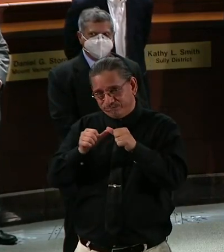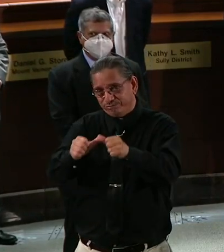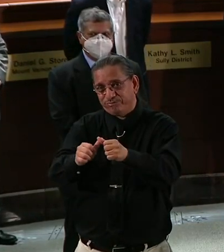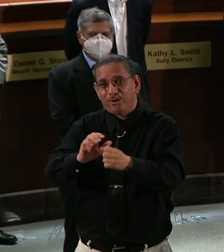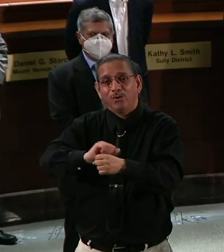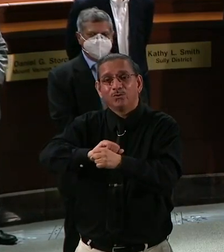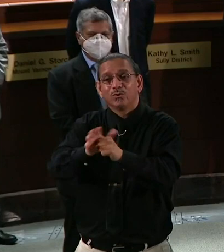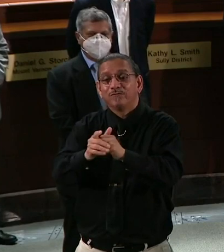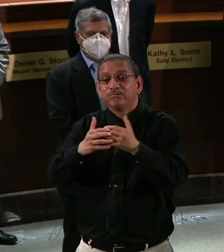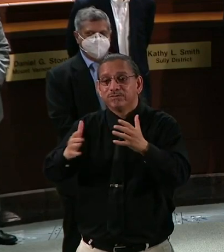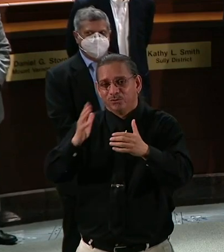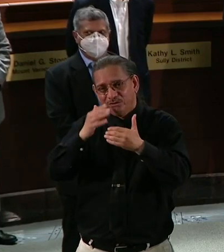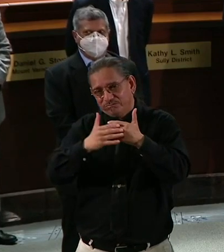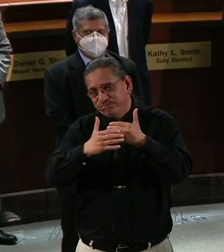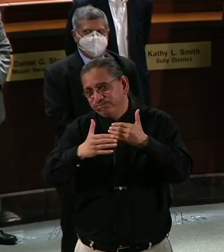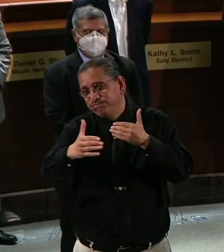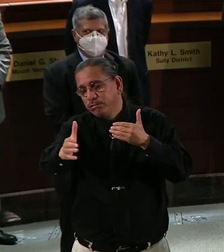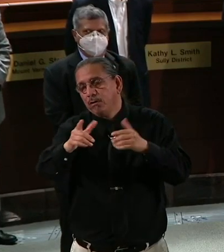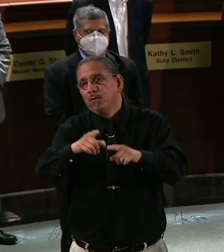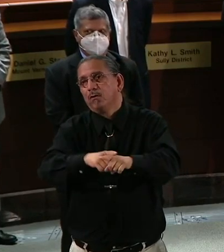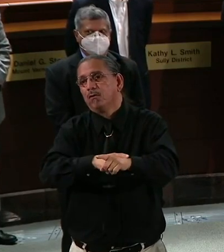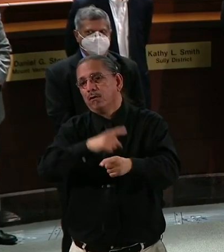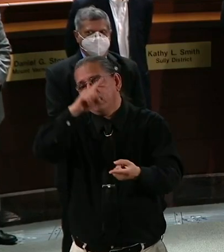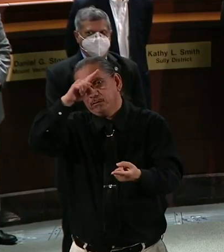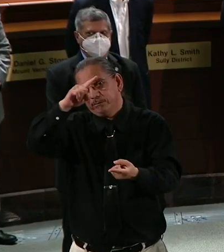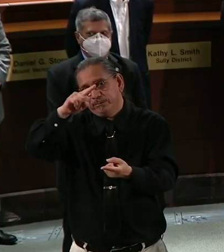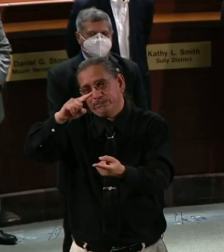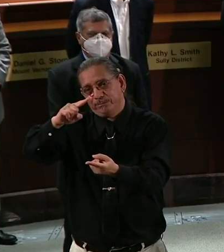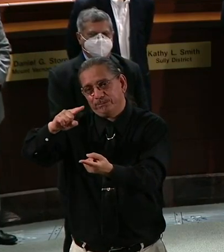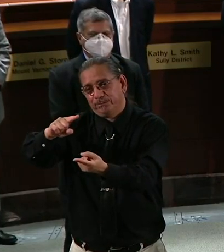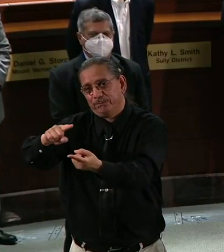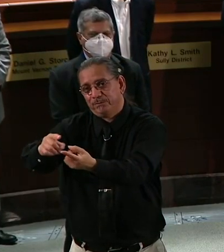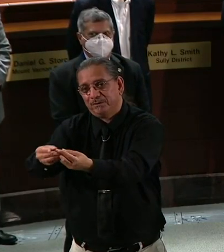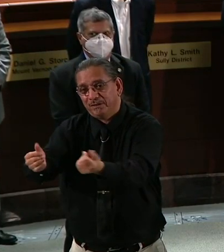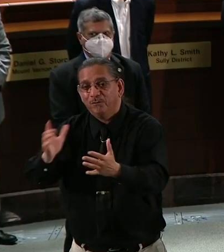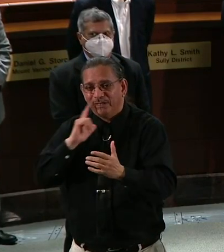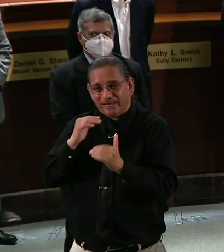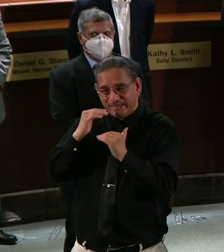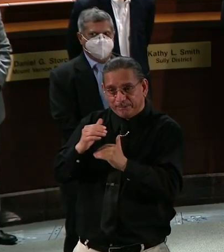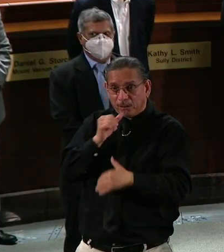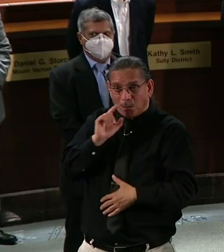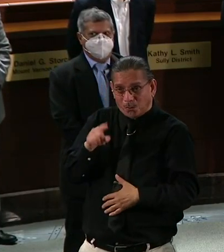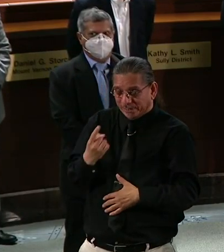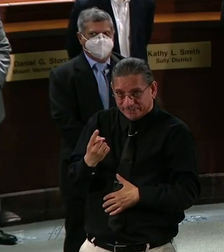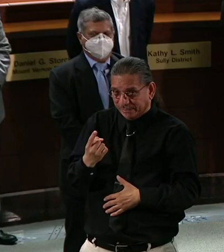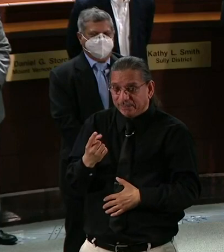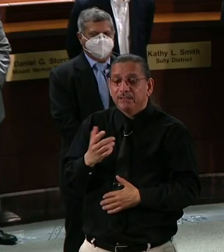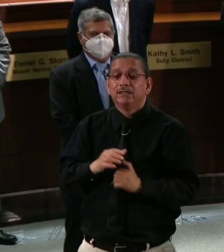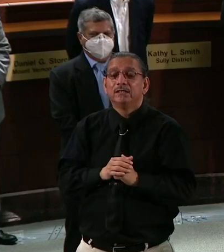THE MOST ELENA THEY CANNOT SHIPMENT THE HE WHAT THE SCENE OKAY SEE YOU WORK IS THAT. HAVE